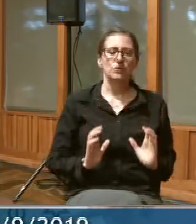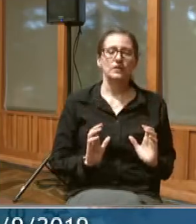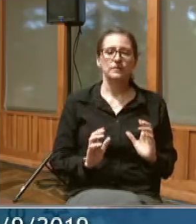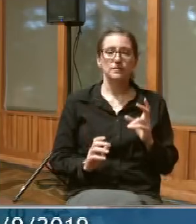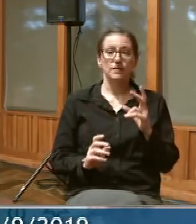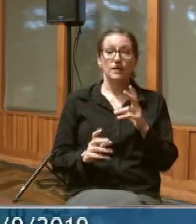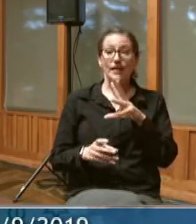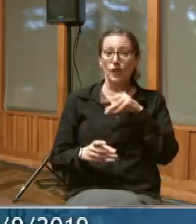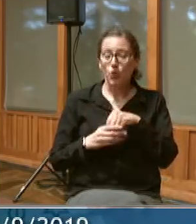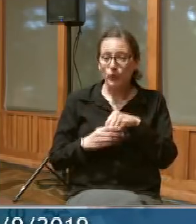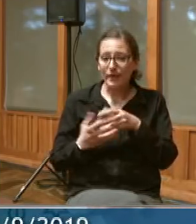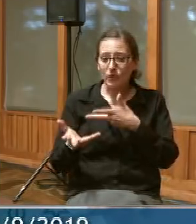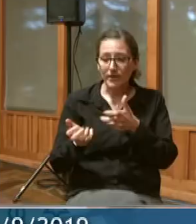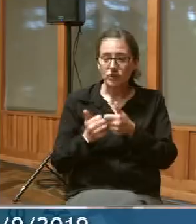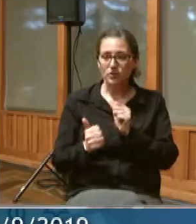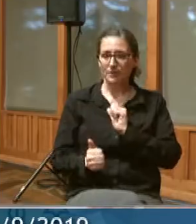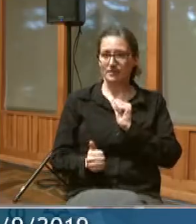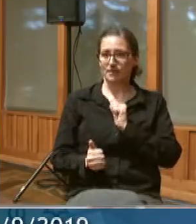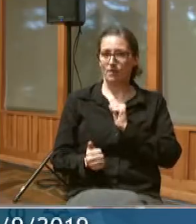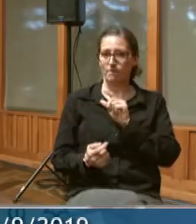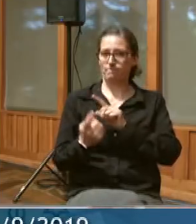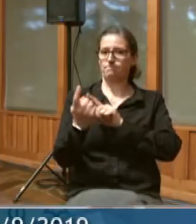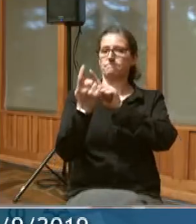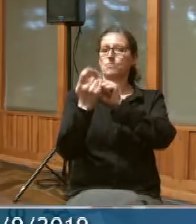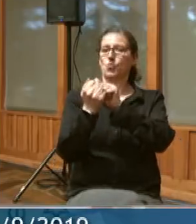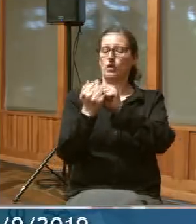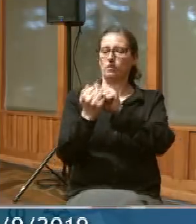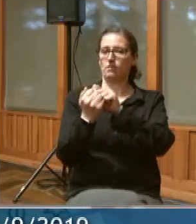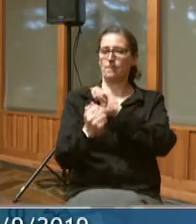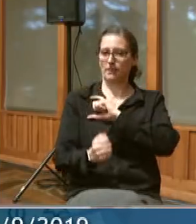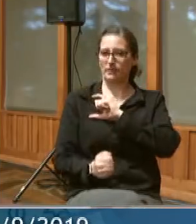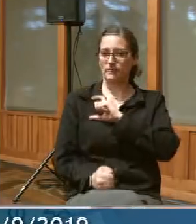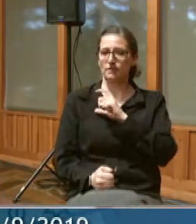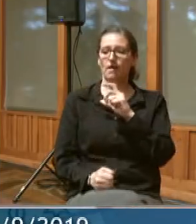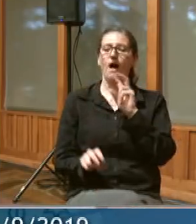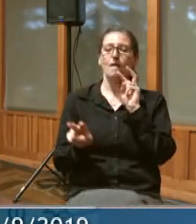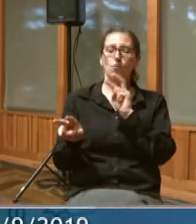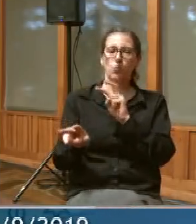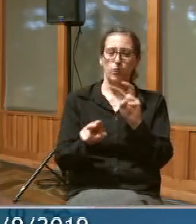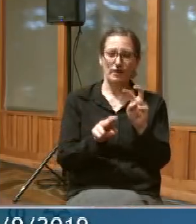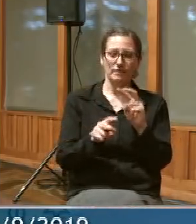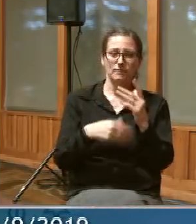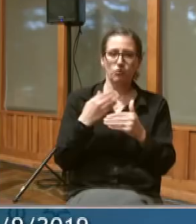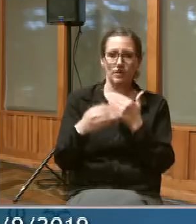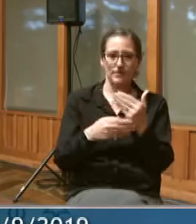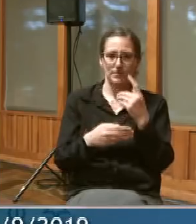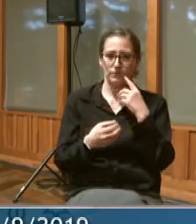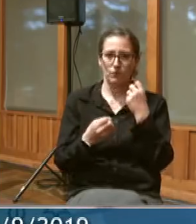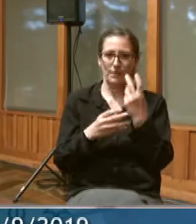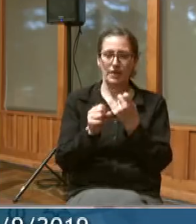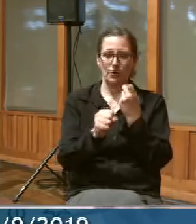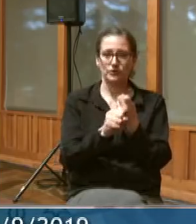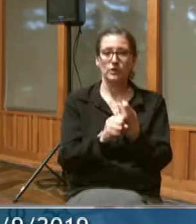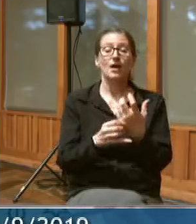I HAVE SEEN MANY INTERACTIONS WITH THE POLICE AND OTHER CIVILIANS INCLUDING INTERACTIONS WITH MYSELF I HAVE SEEN THE